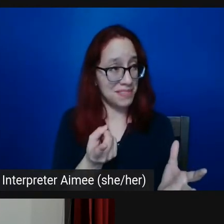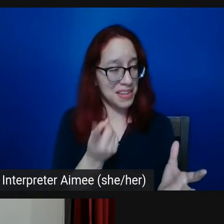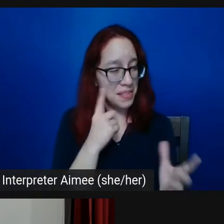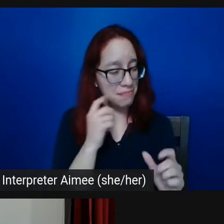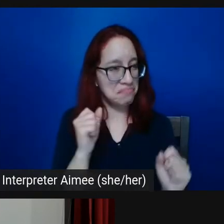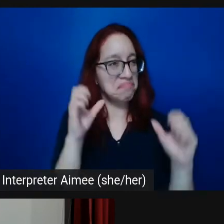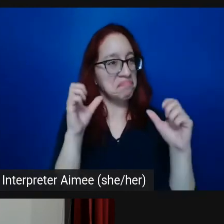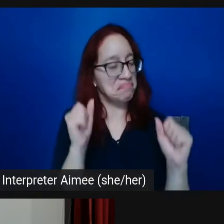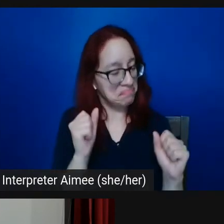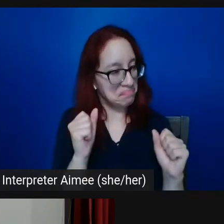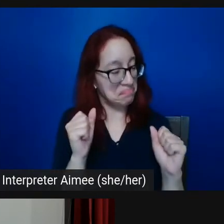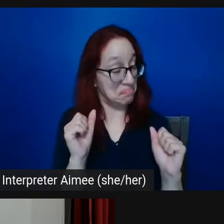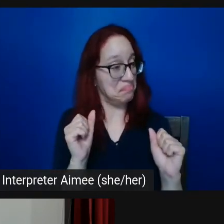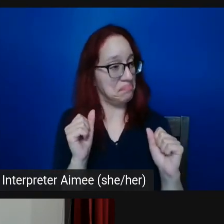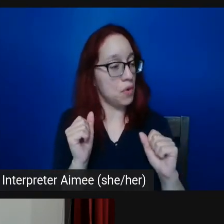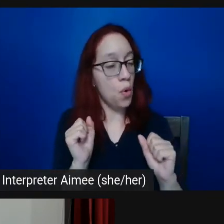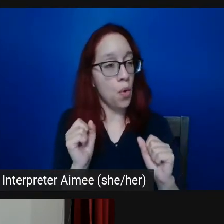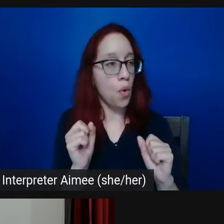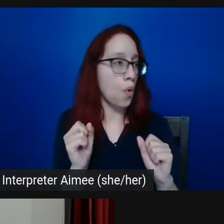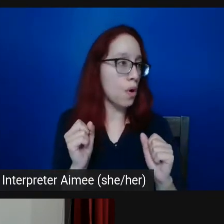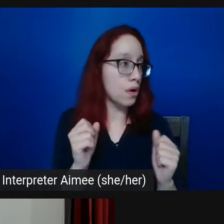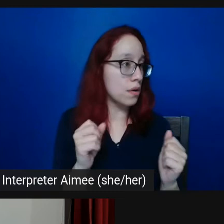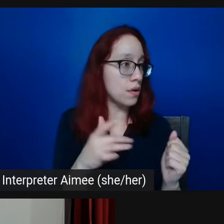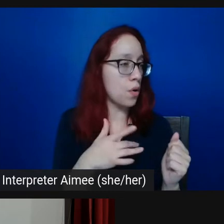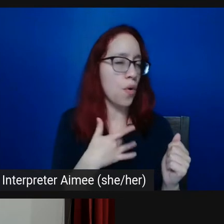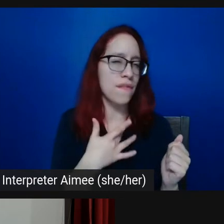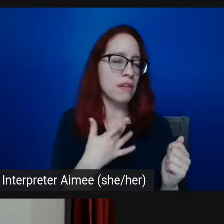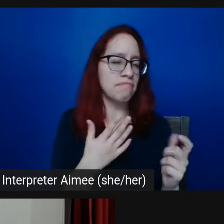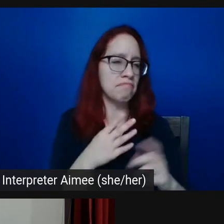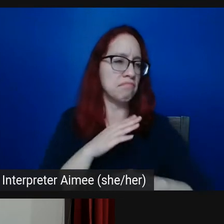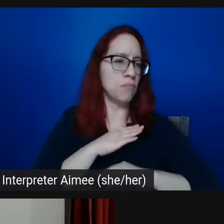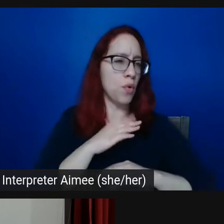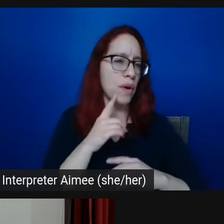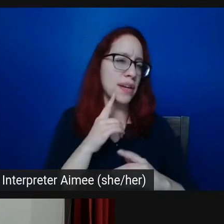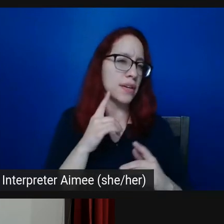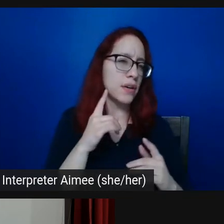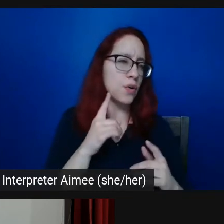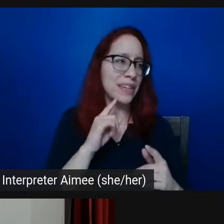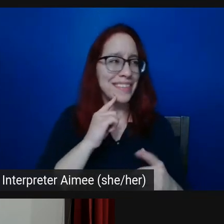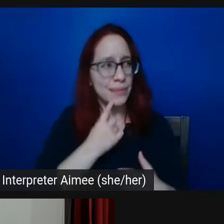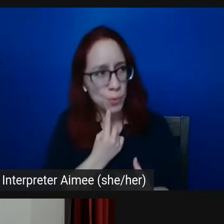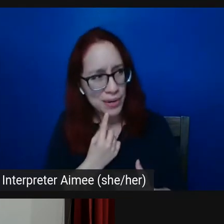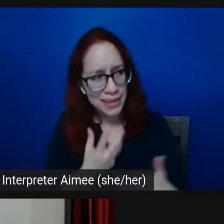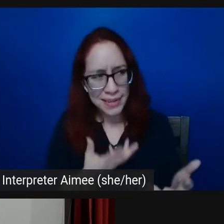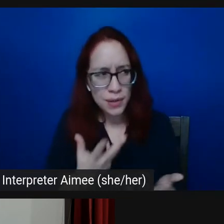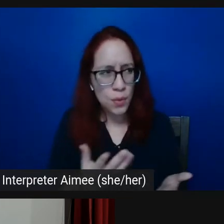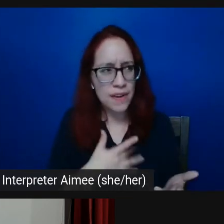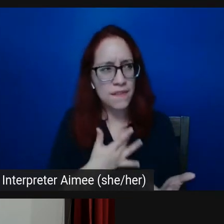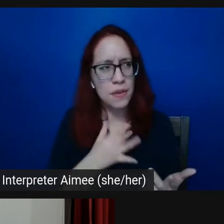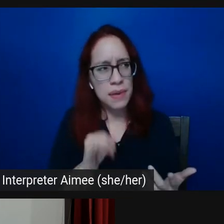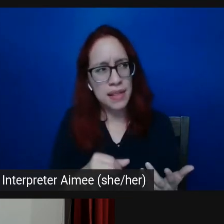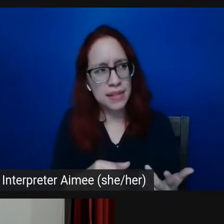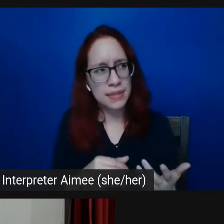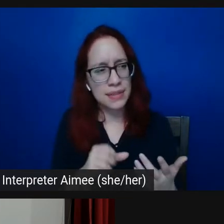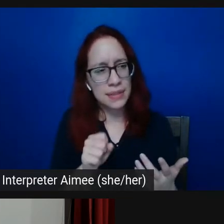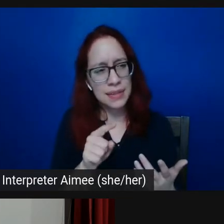about what you expected? Were you disappointed? How do you feel about the status of both core